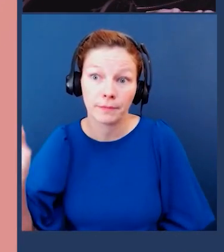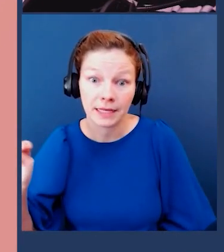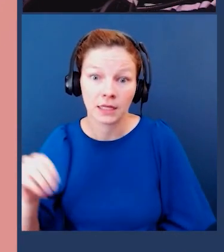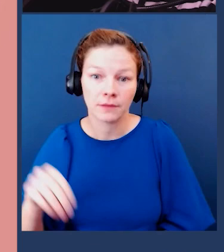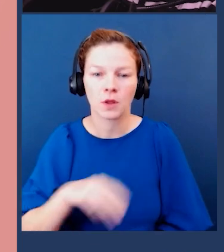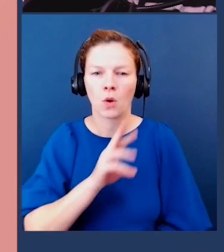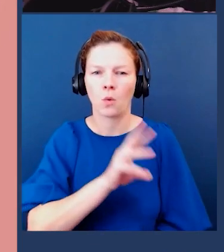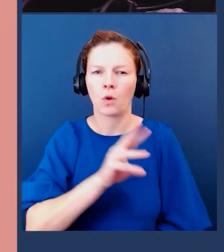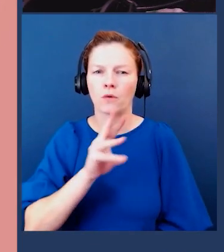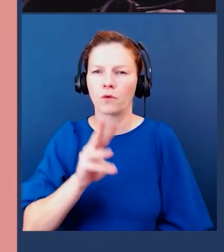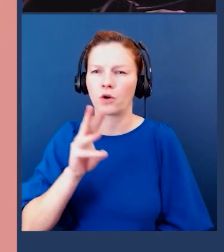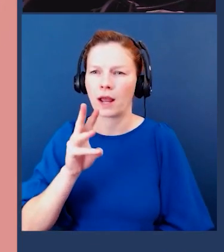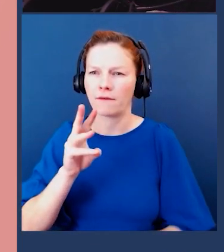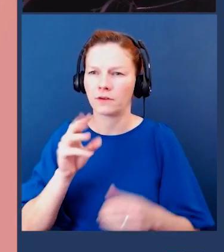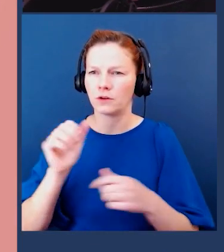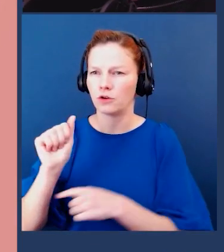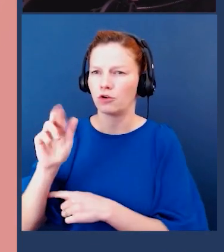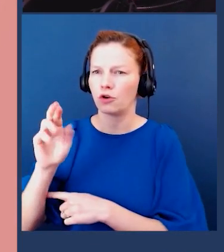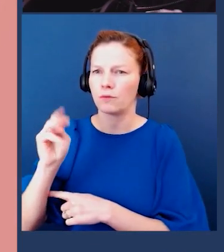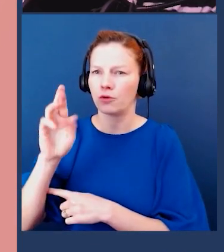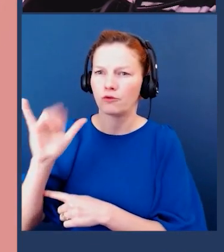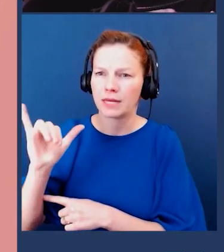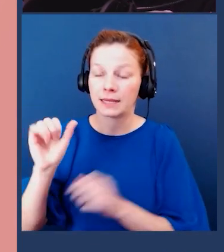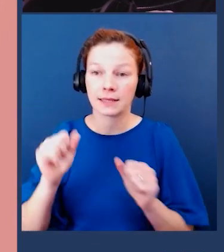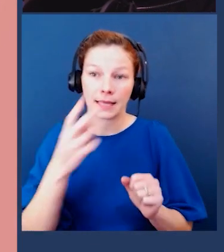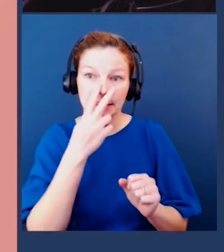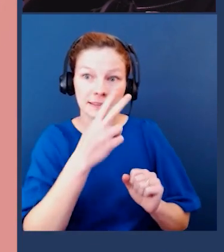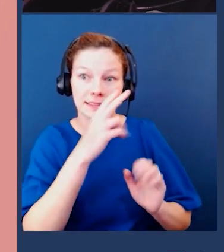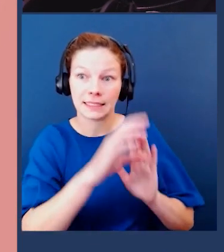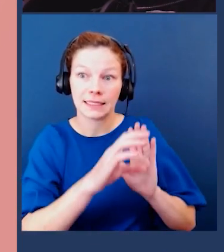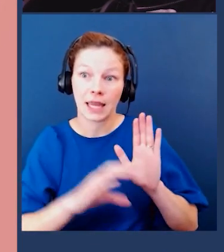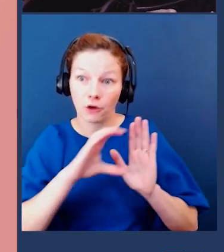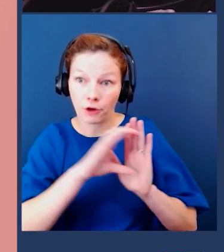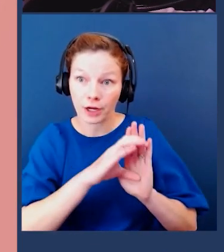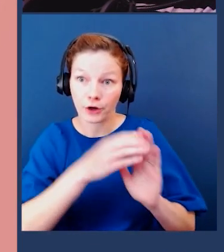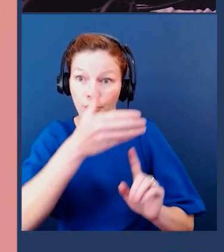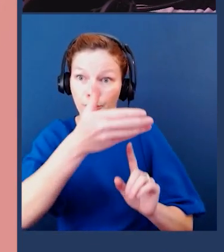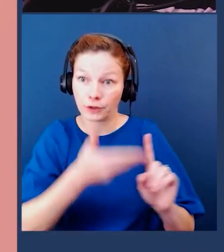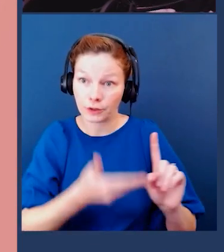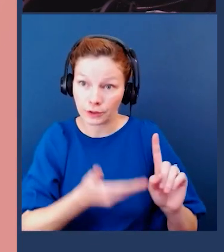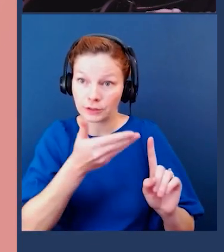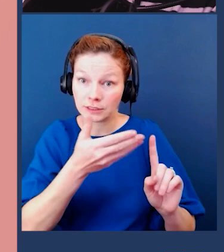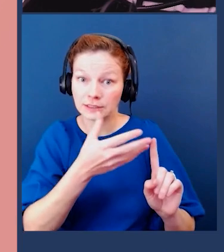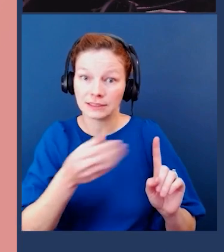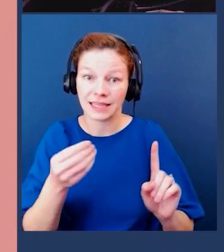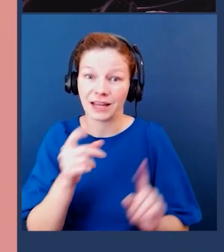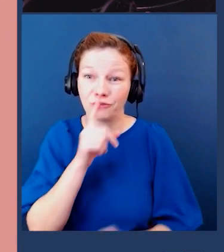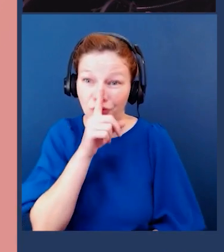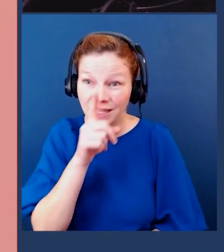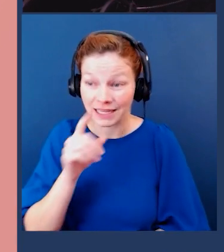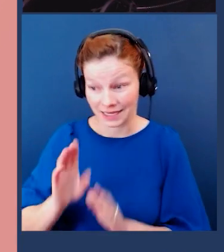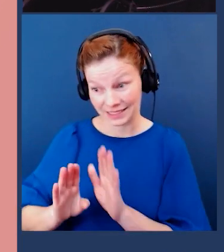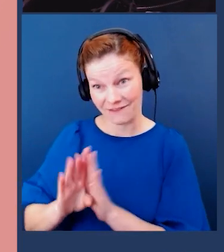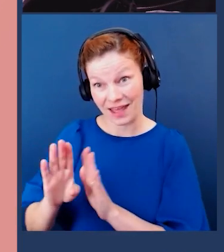that can really see the entire characters. And again, almost zero development. You still have to design, obviously the website